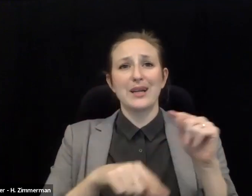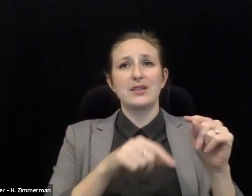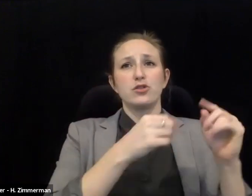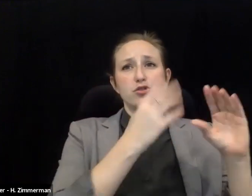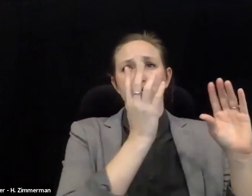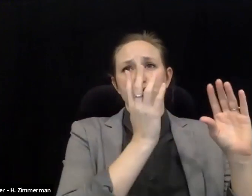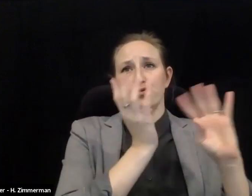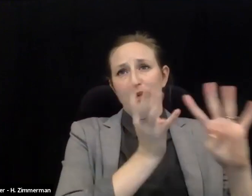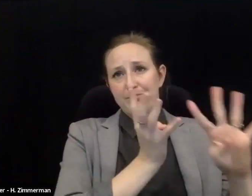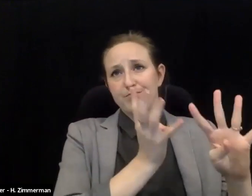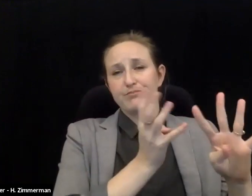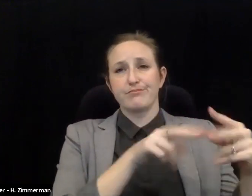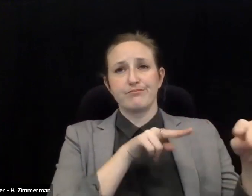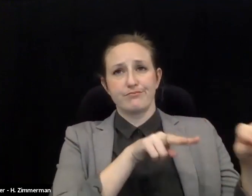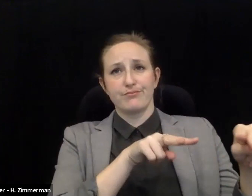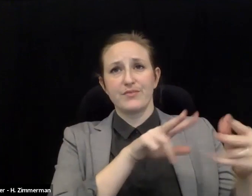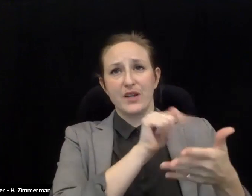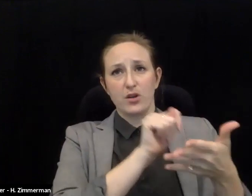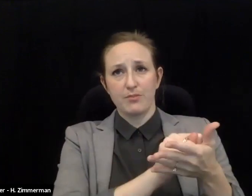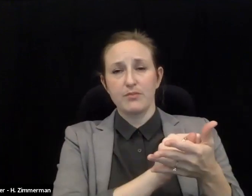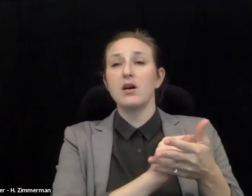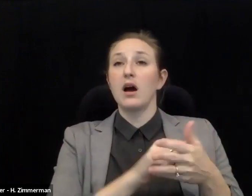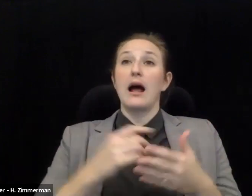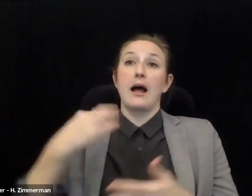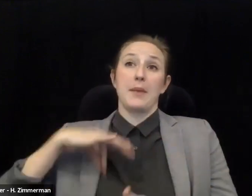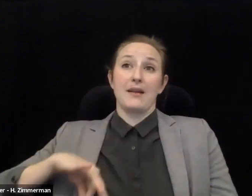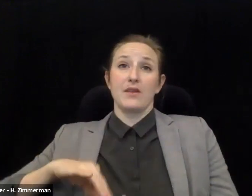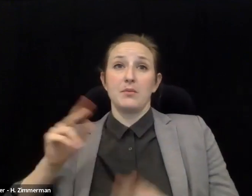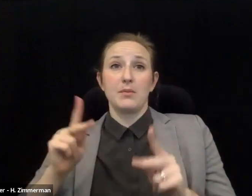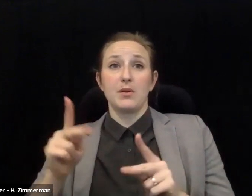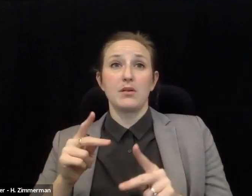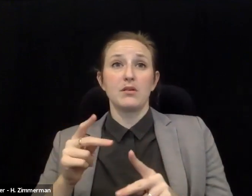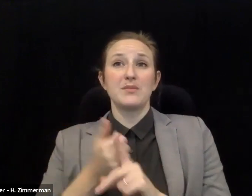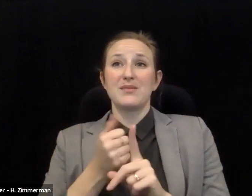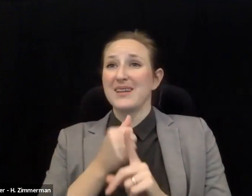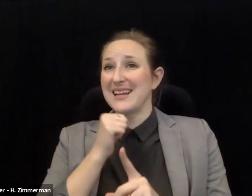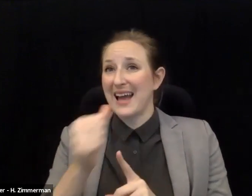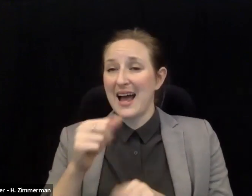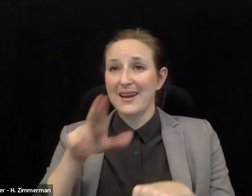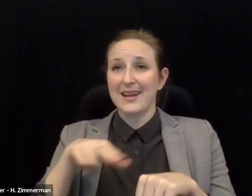Are also really helpful for some of our participants who are not native English speakers. We have